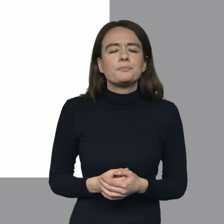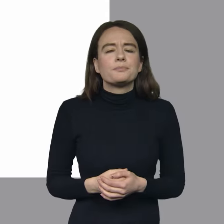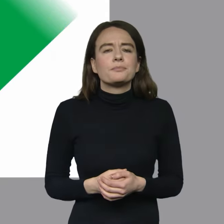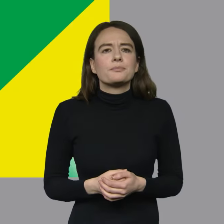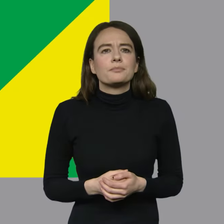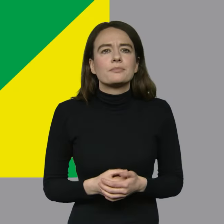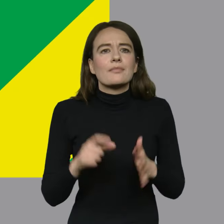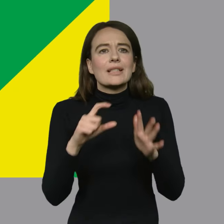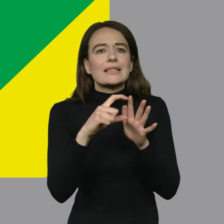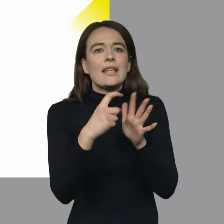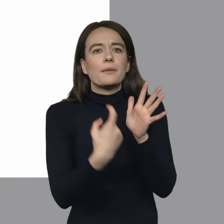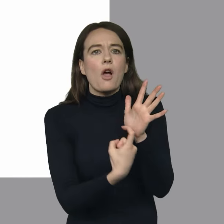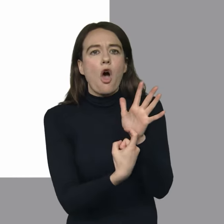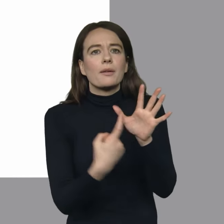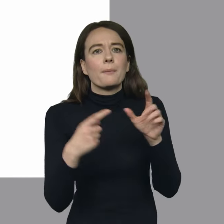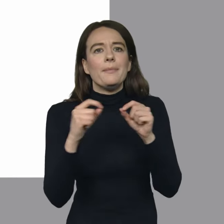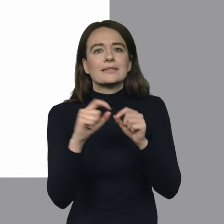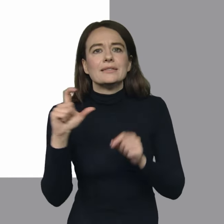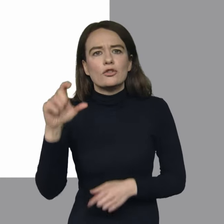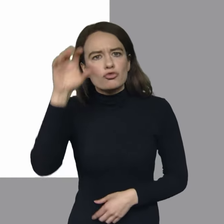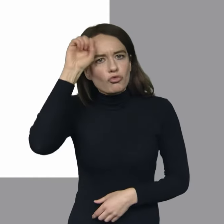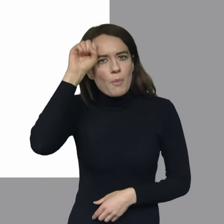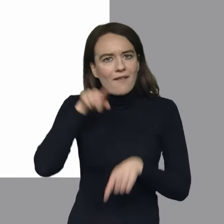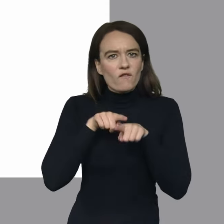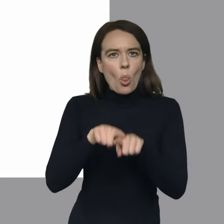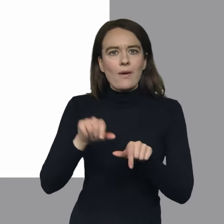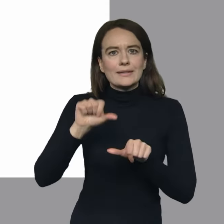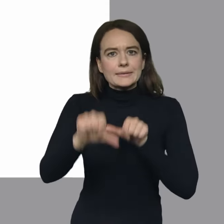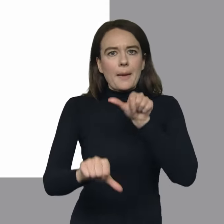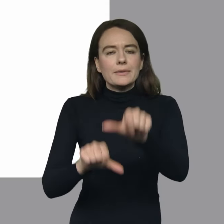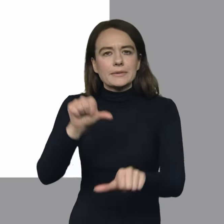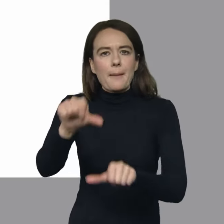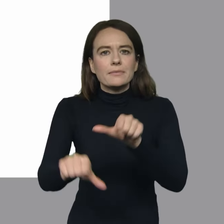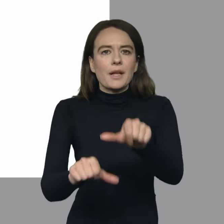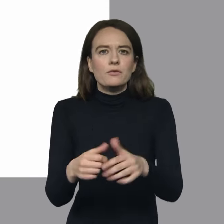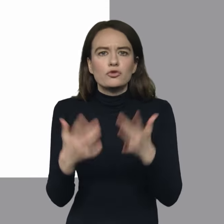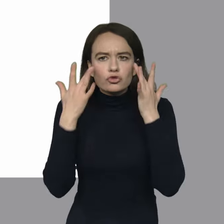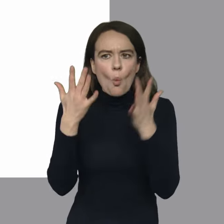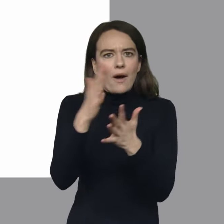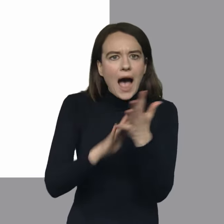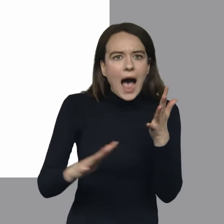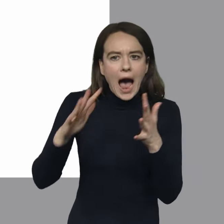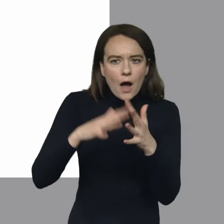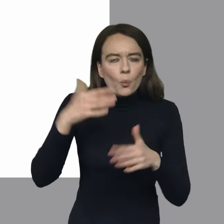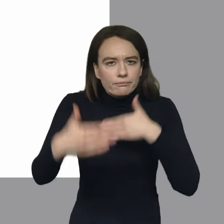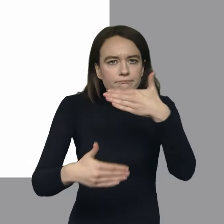D, R, A, B, C to remember this, the following steps will show you how.